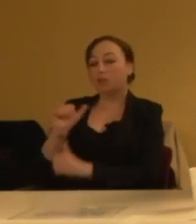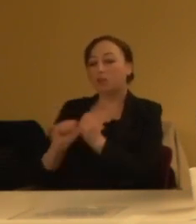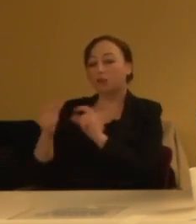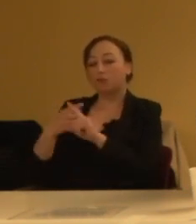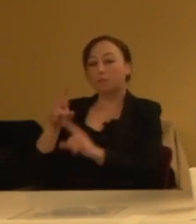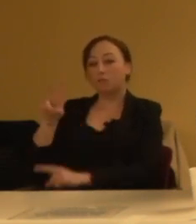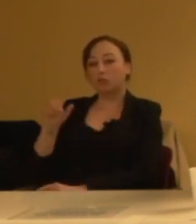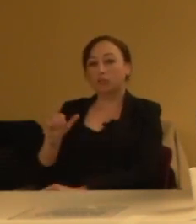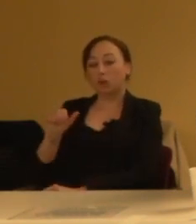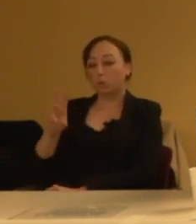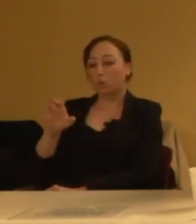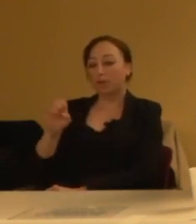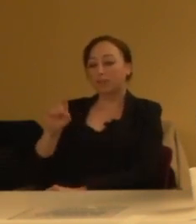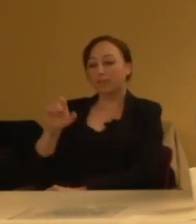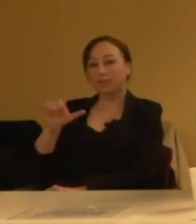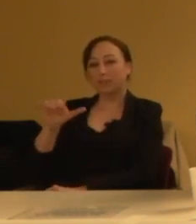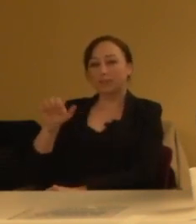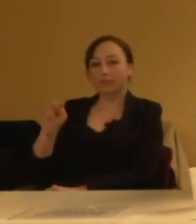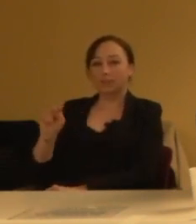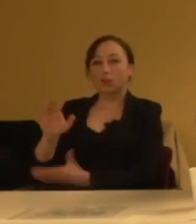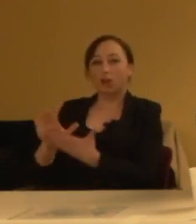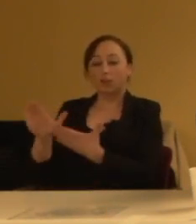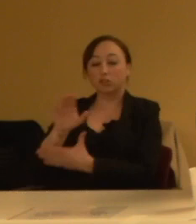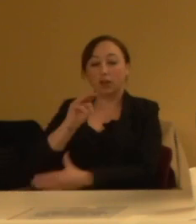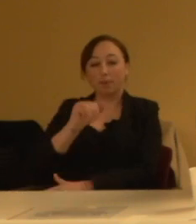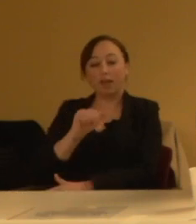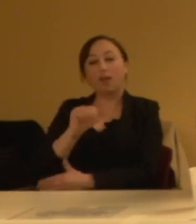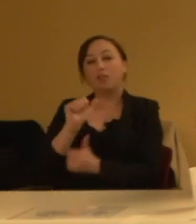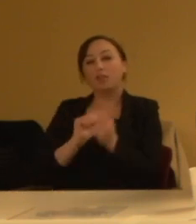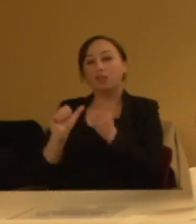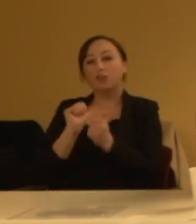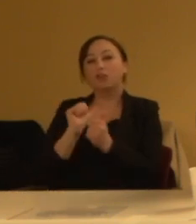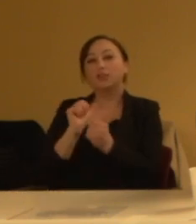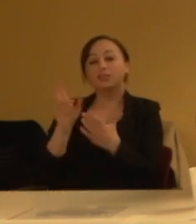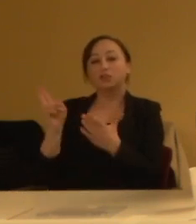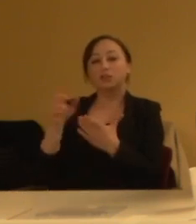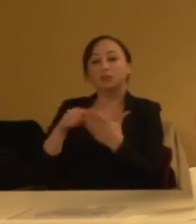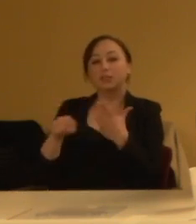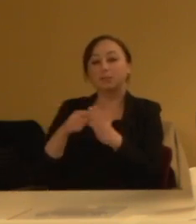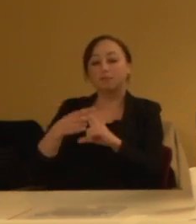College and her MA in theater history and criticism from the Catholic University of America.